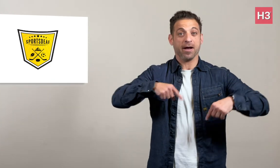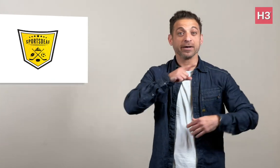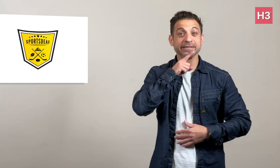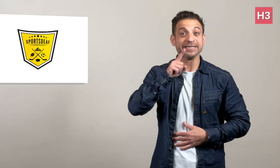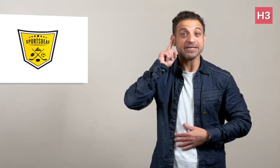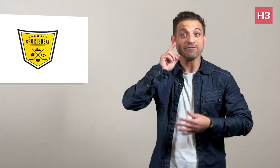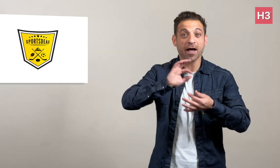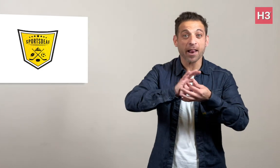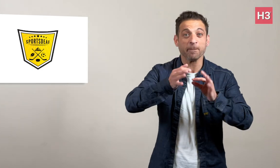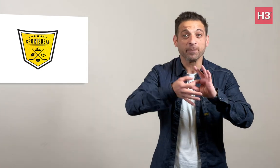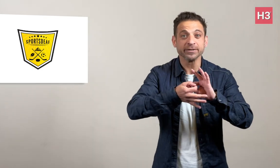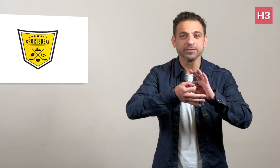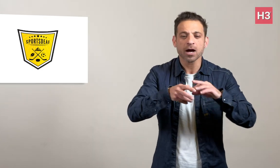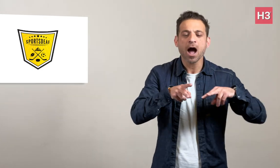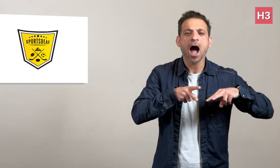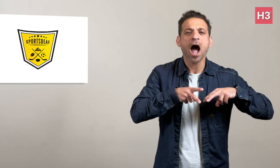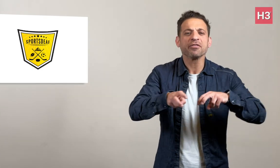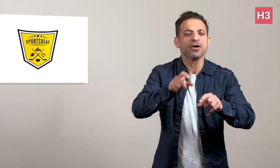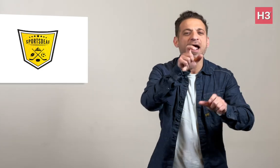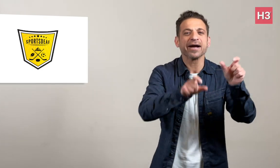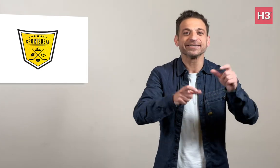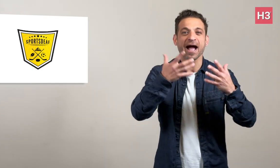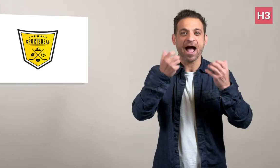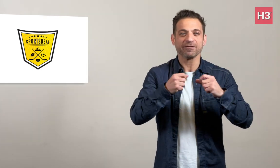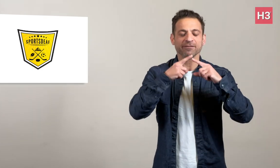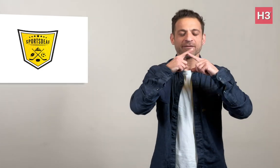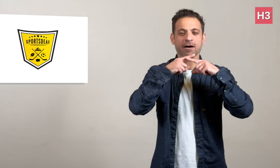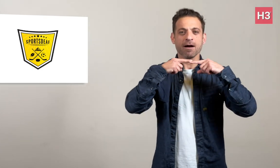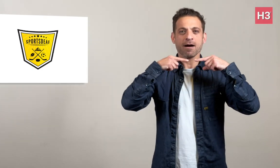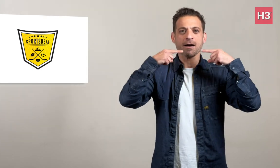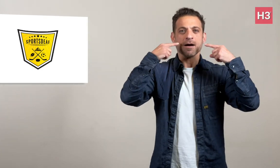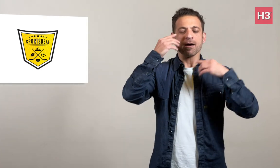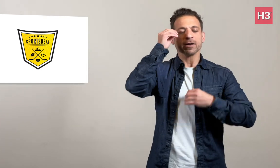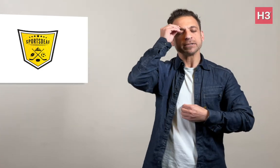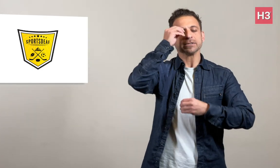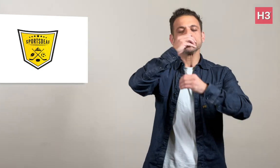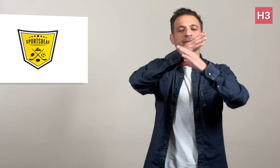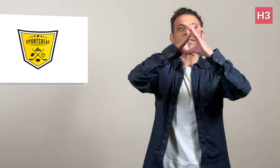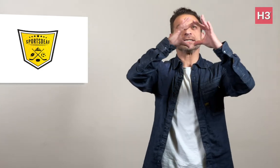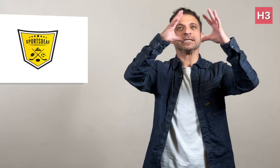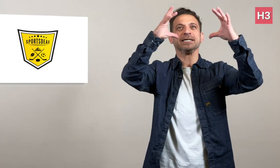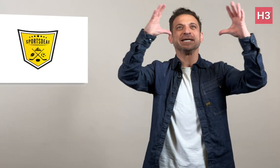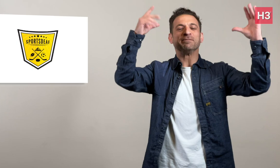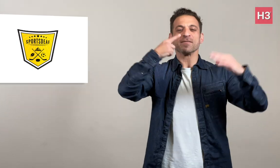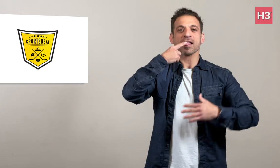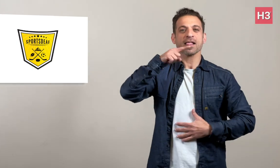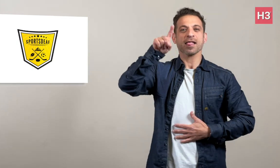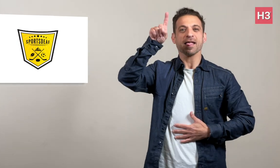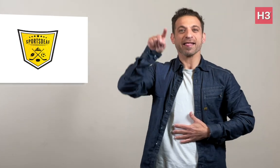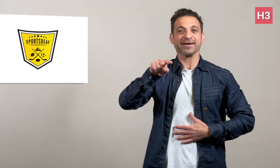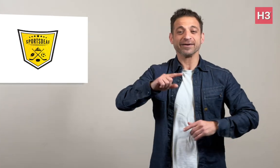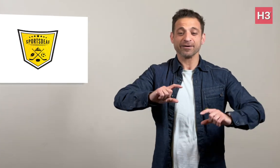brought happiness to the faces of athletes